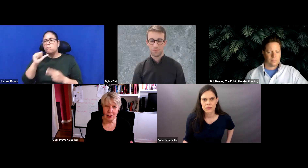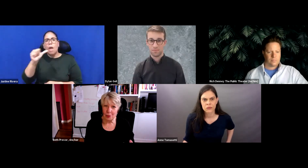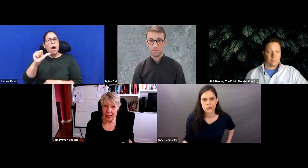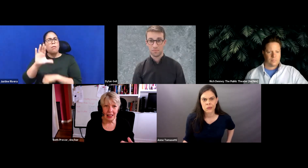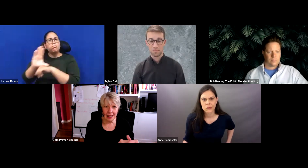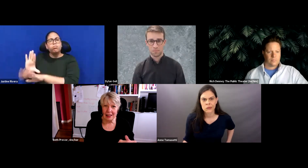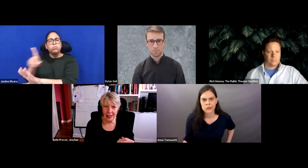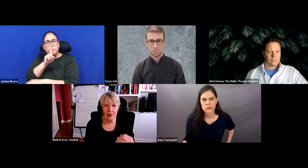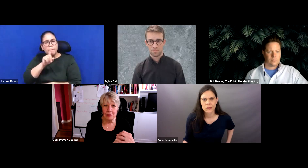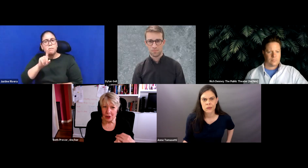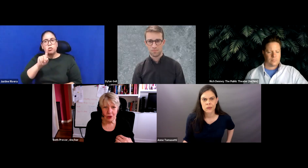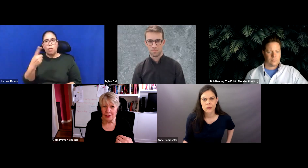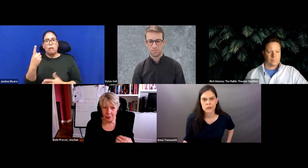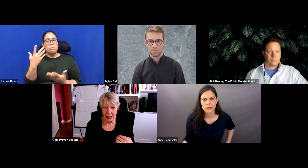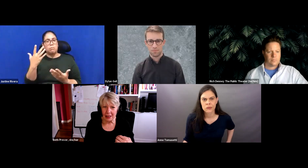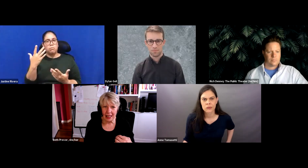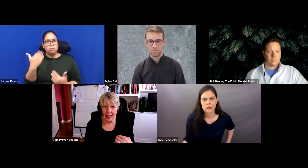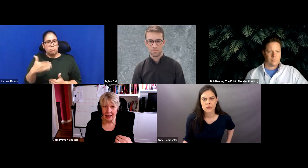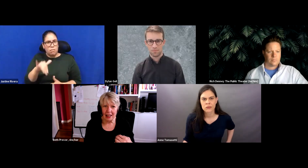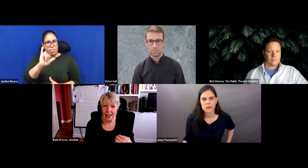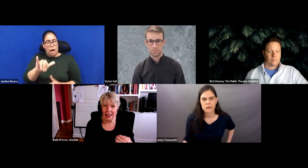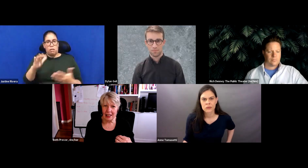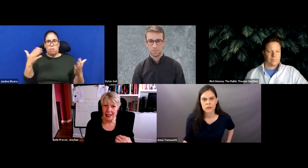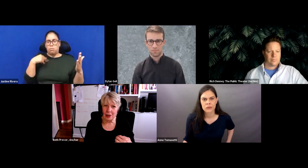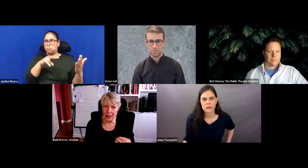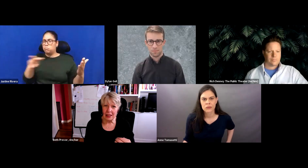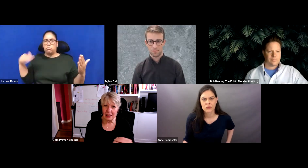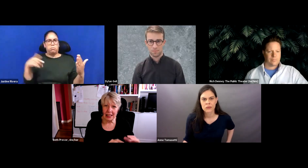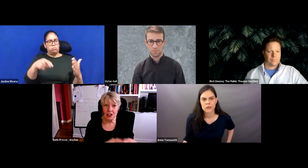else, but it's a beautiful piece, and it's a piece that's